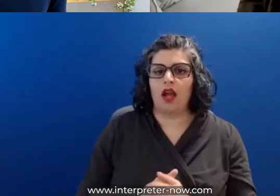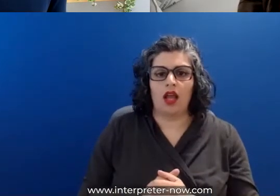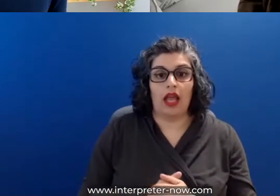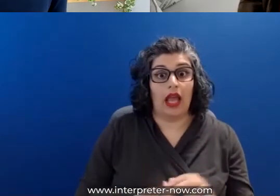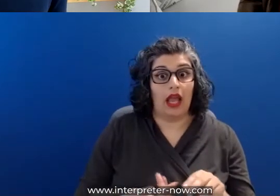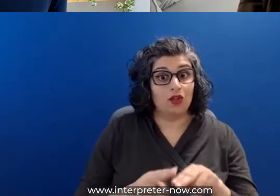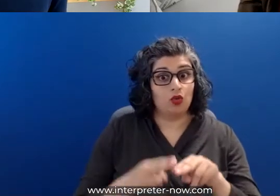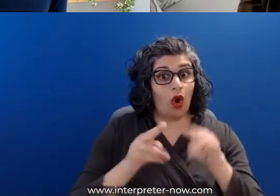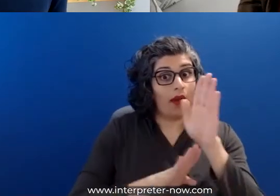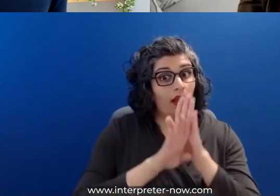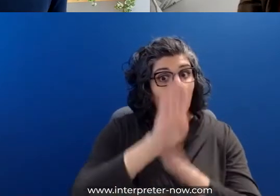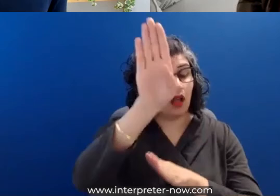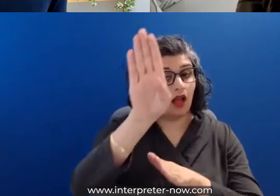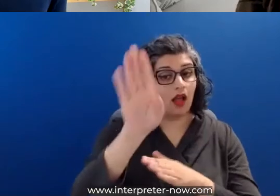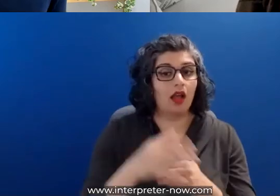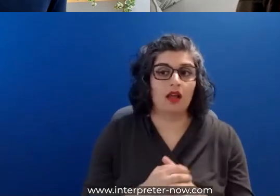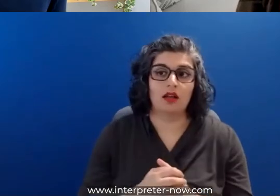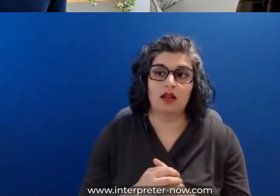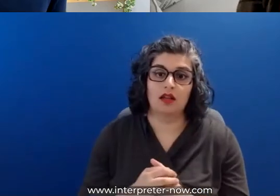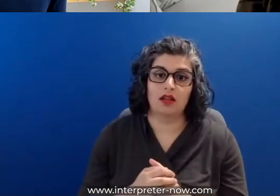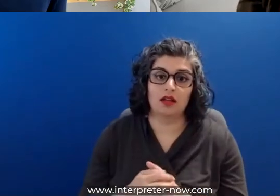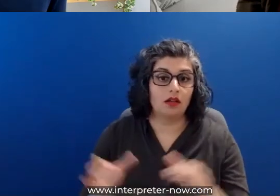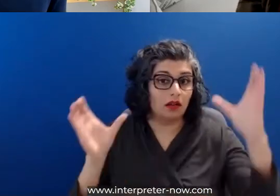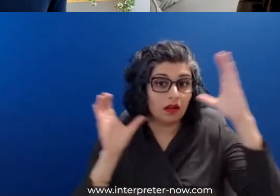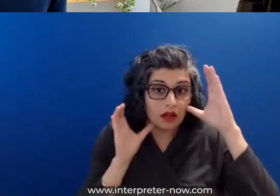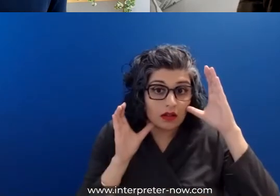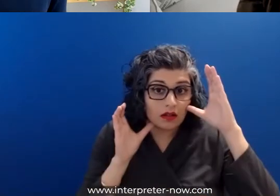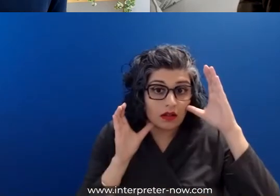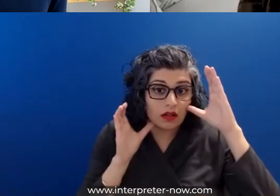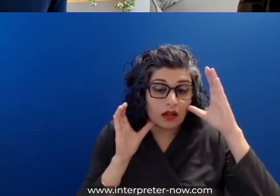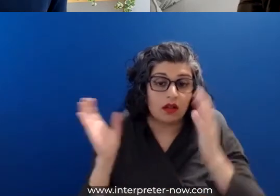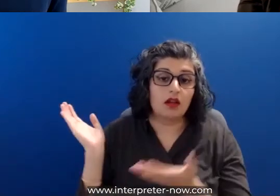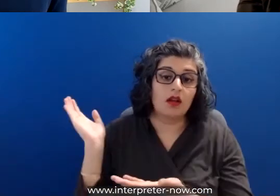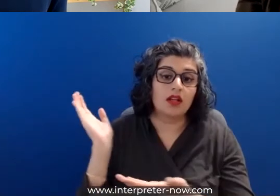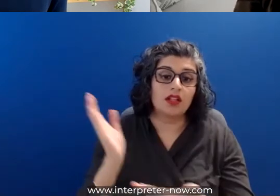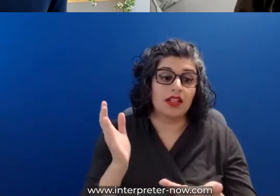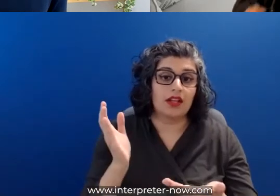growing. Whether that are technologies that listen to a delivery driver's car, that try